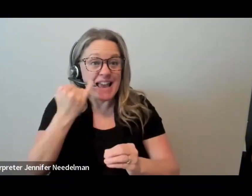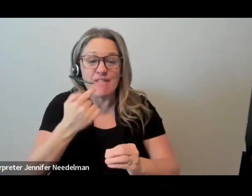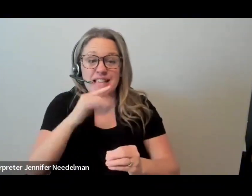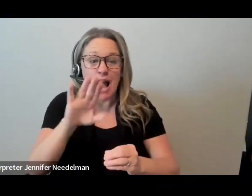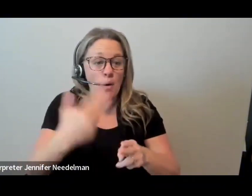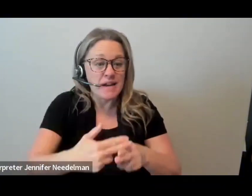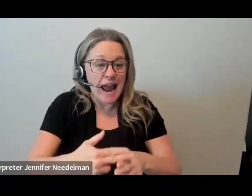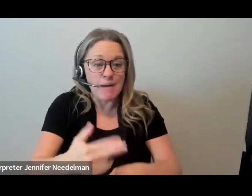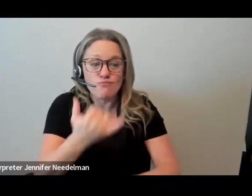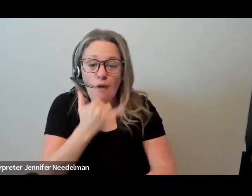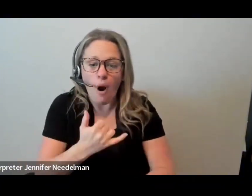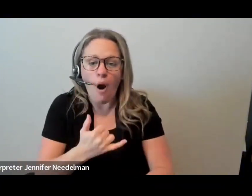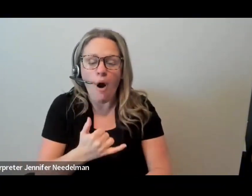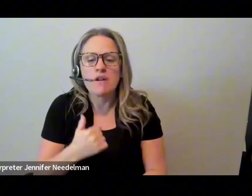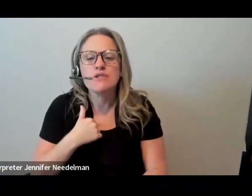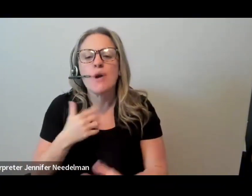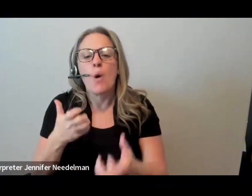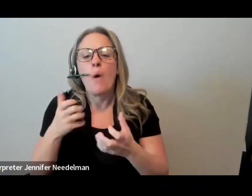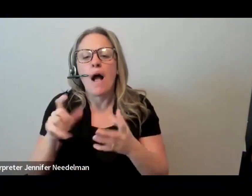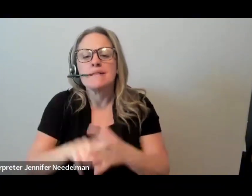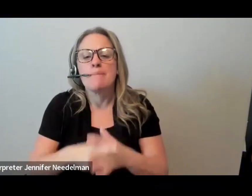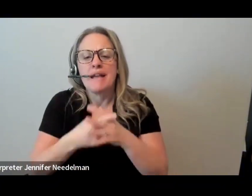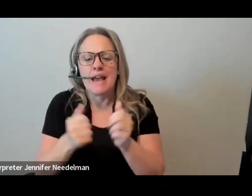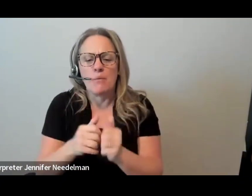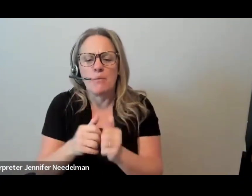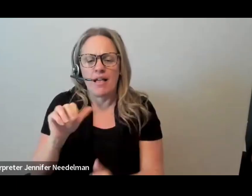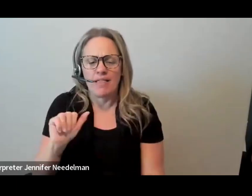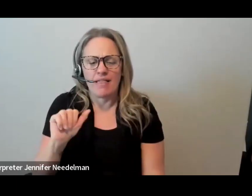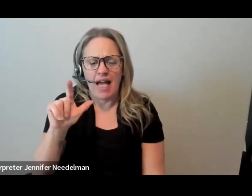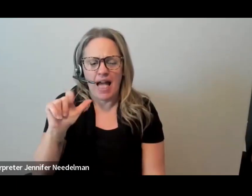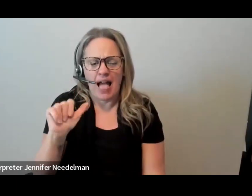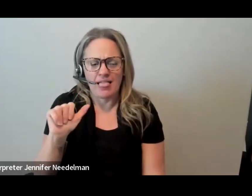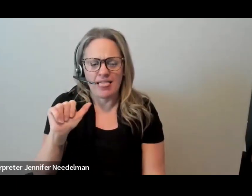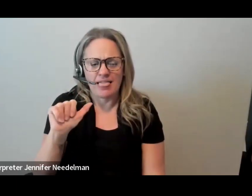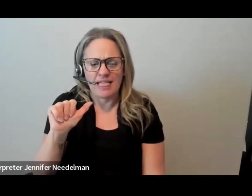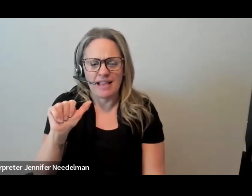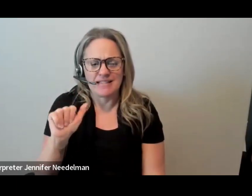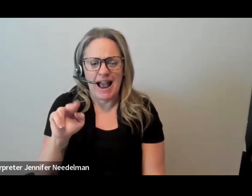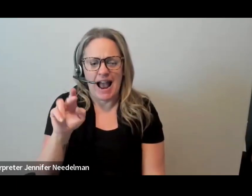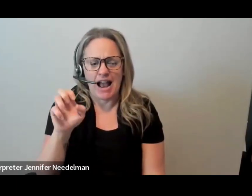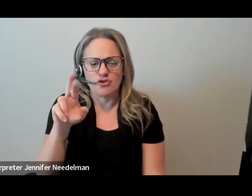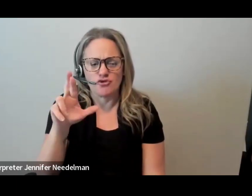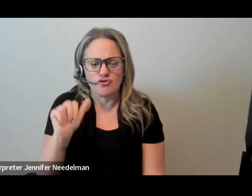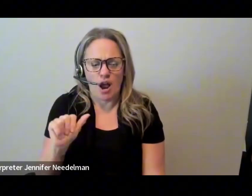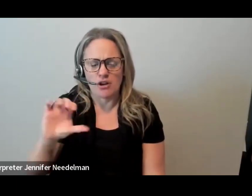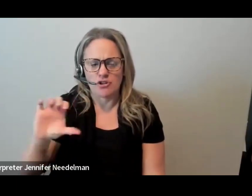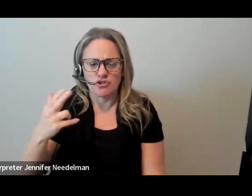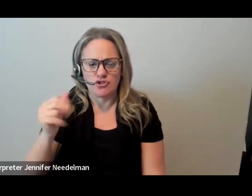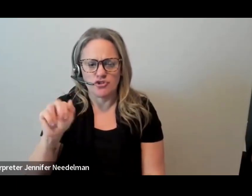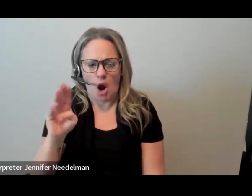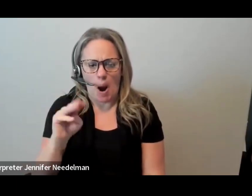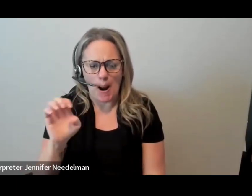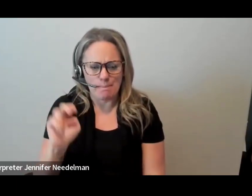And so I'd like to begin with Alexandra Charnin. Did I connect that correctly? Charnin?